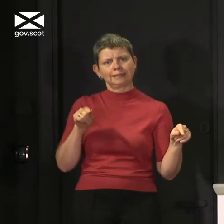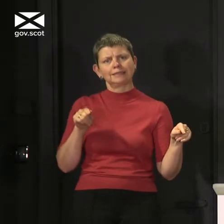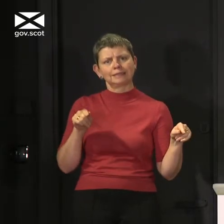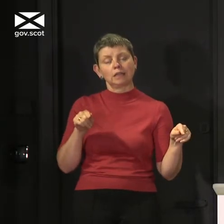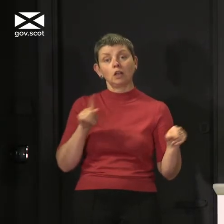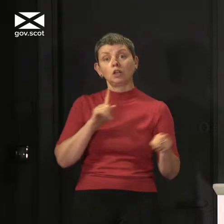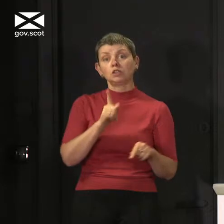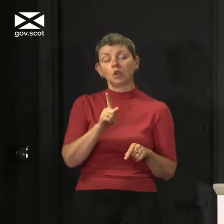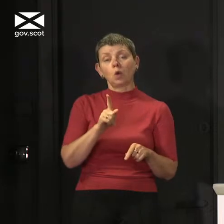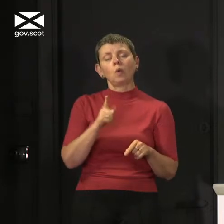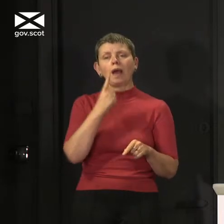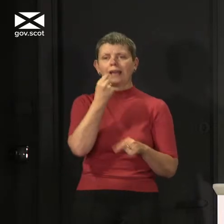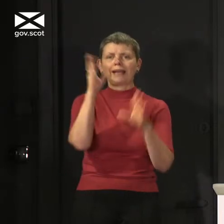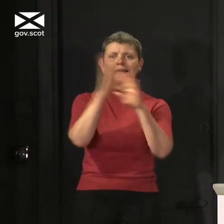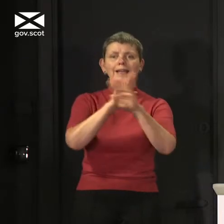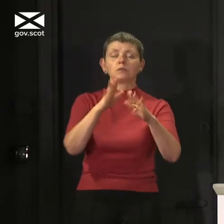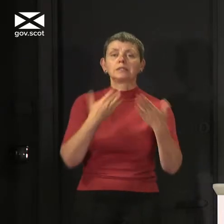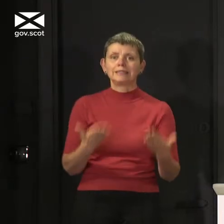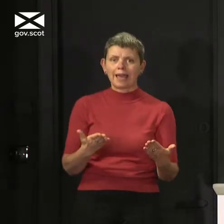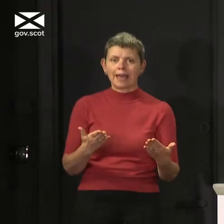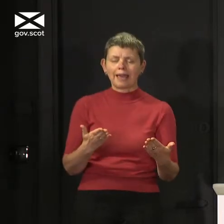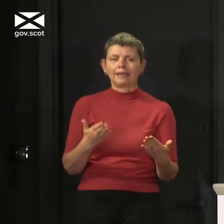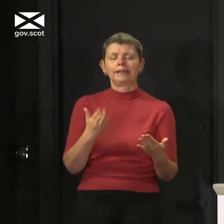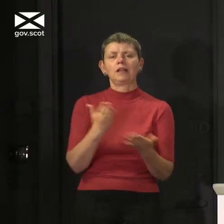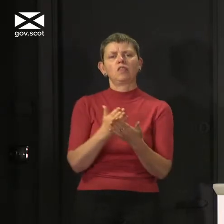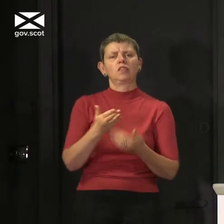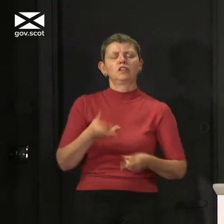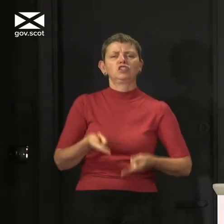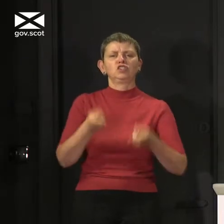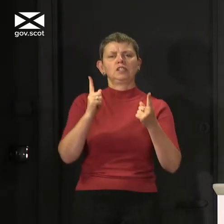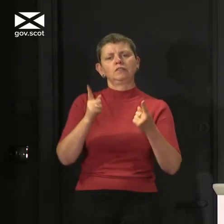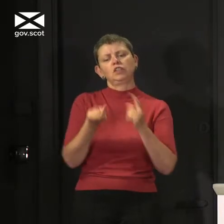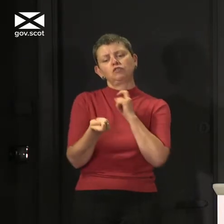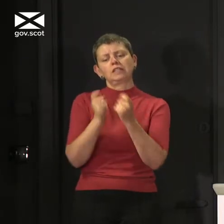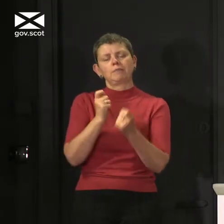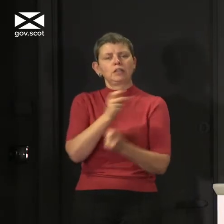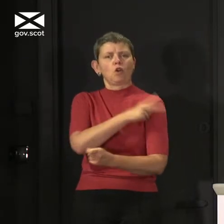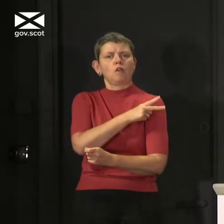Sandy Begbie, who is the chief transformation Officer of Tesco Bank, has agreed to lead